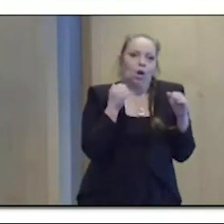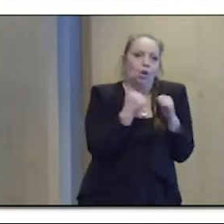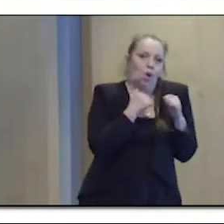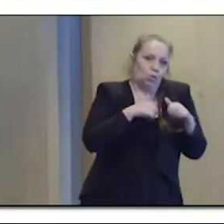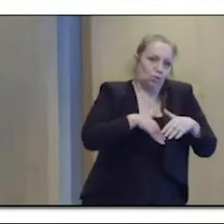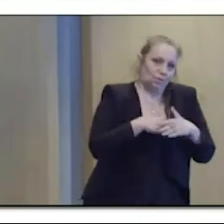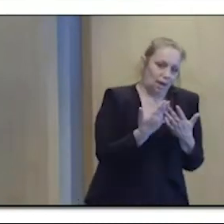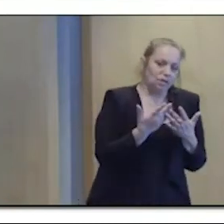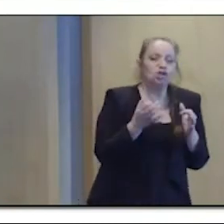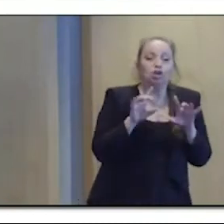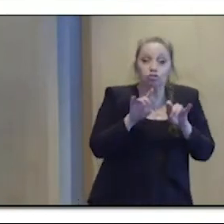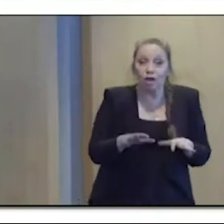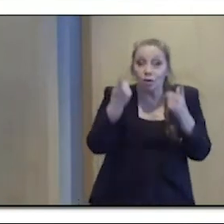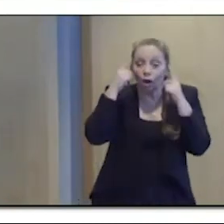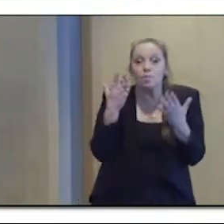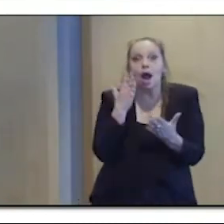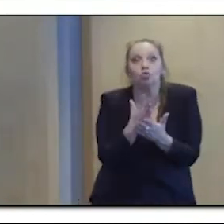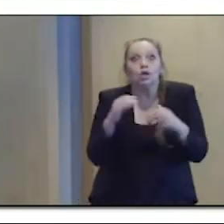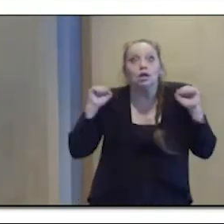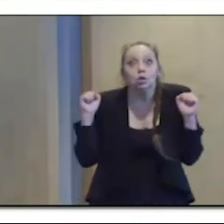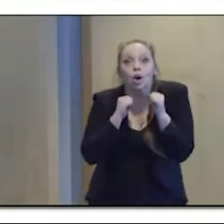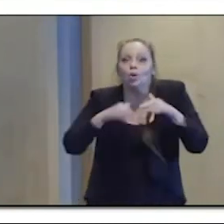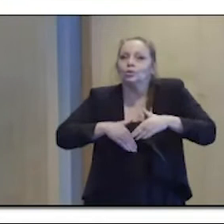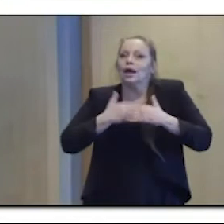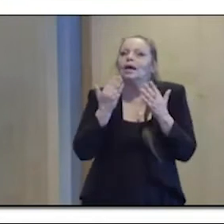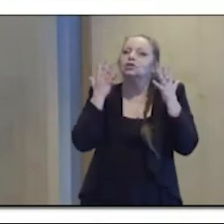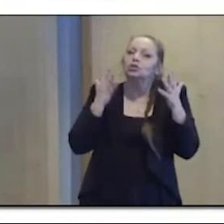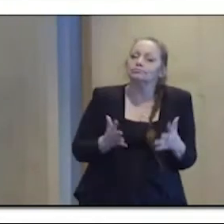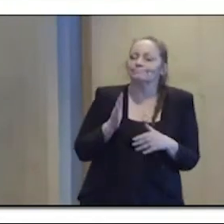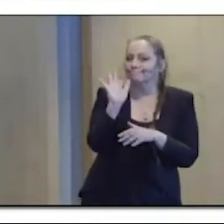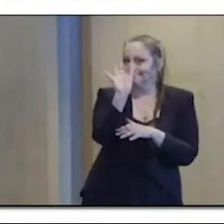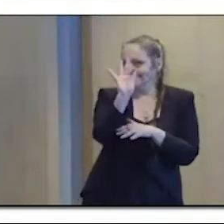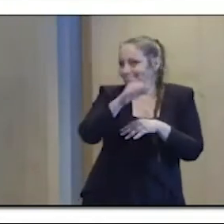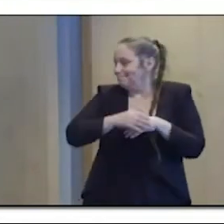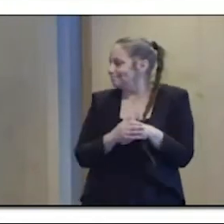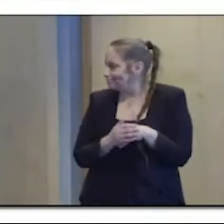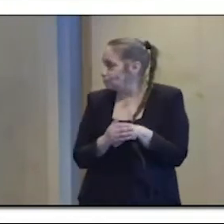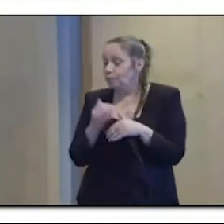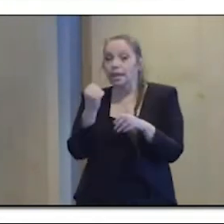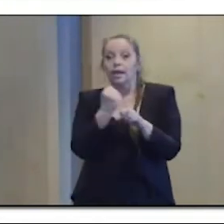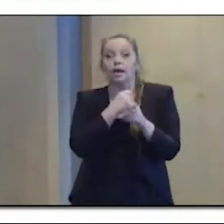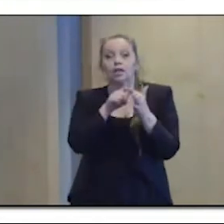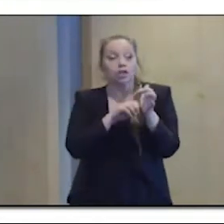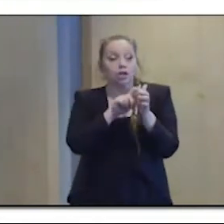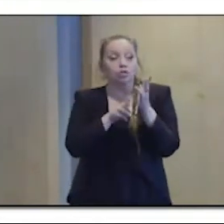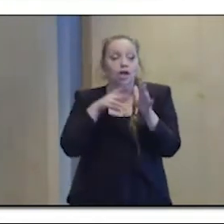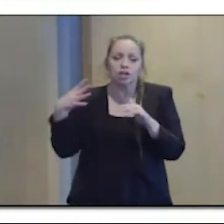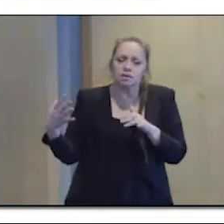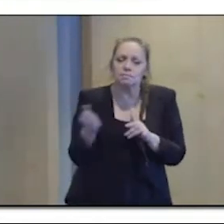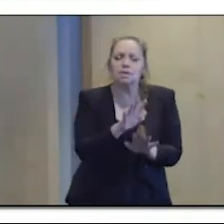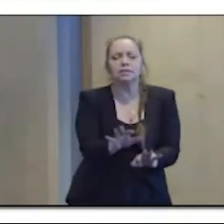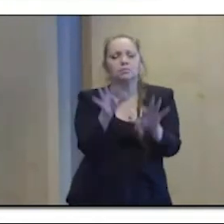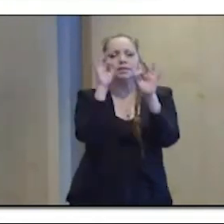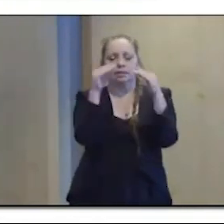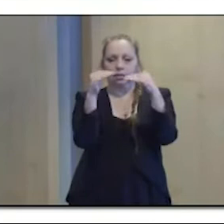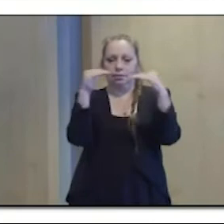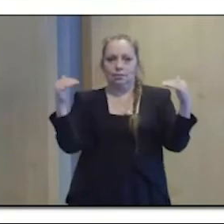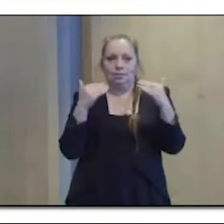has to worry about. Now one critical thing is that generation must exactly equal demand to keep